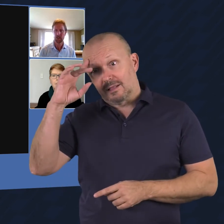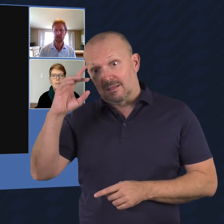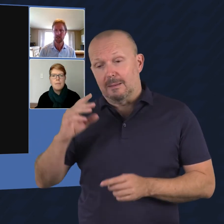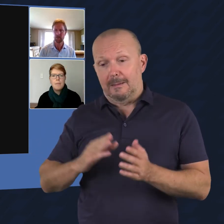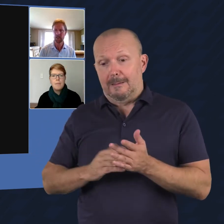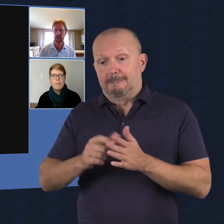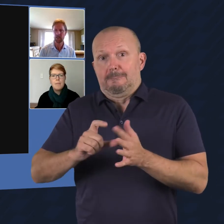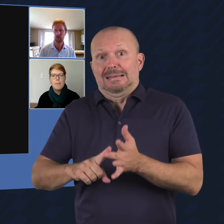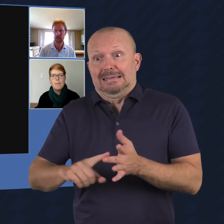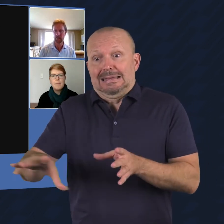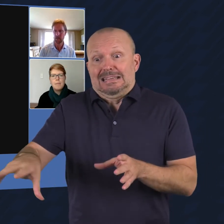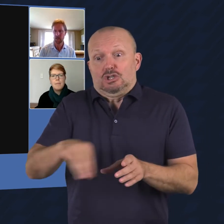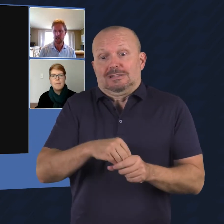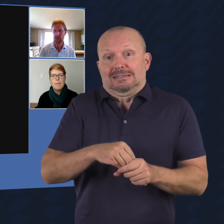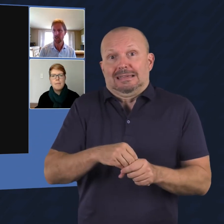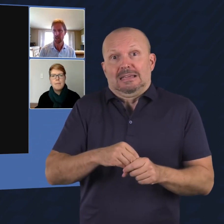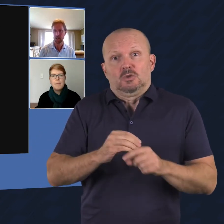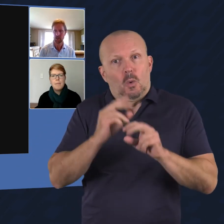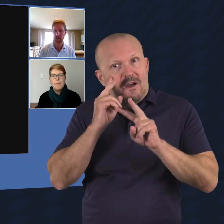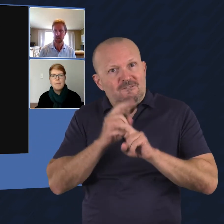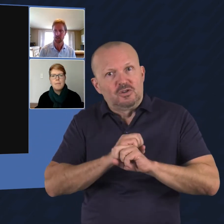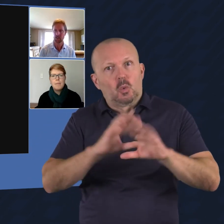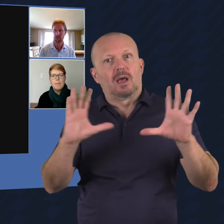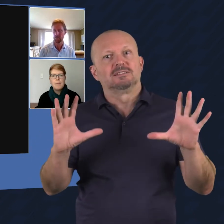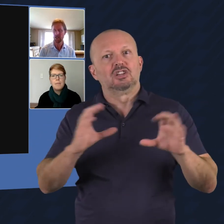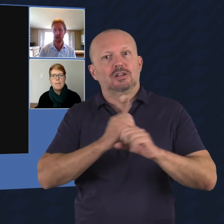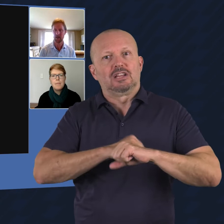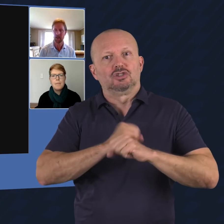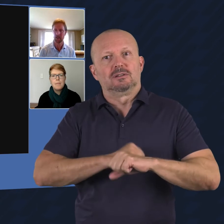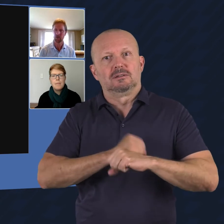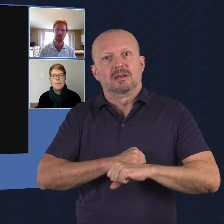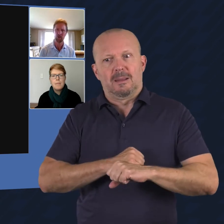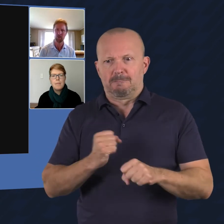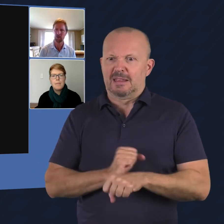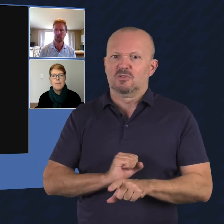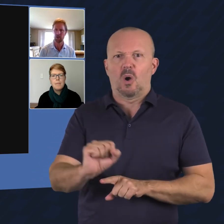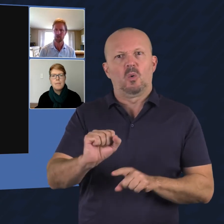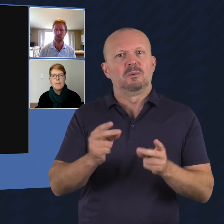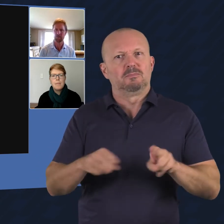ingesting MIDI into a visualisation engine such as MidiJam and creating your own music videos.